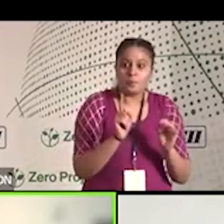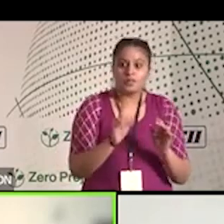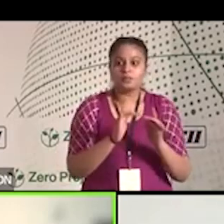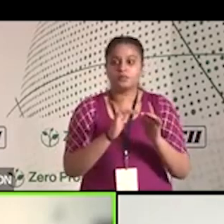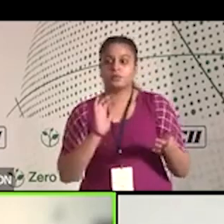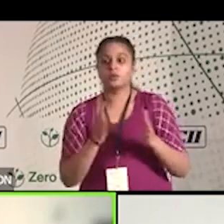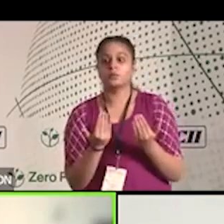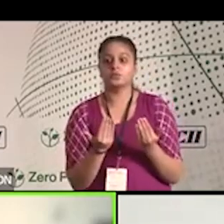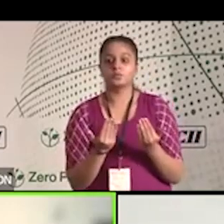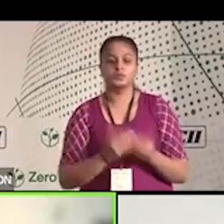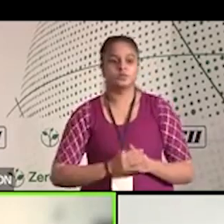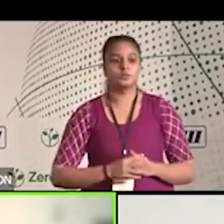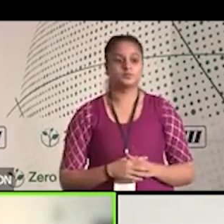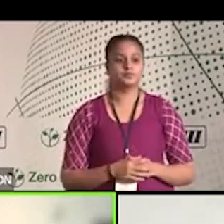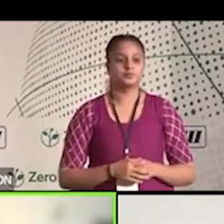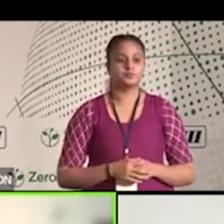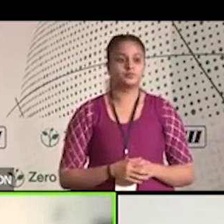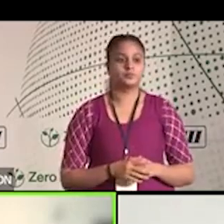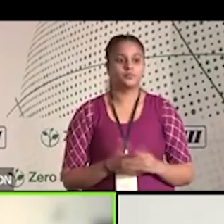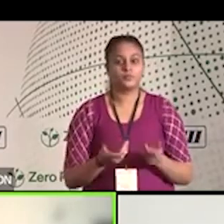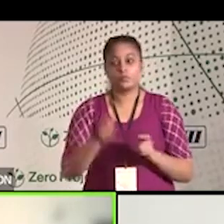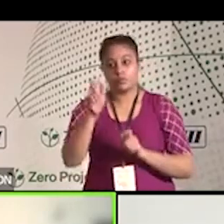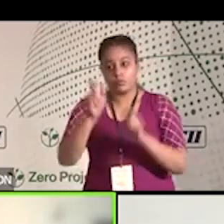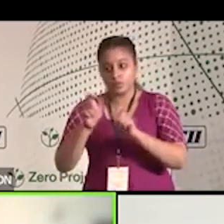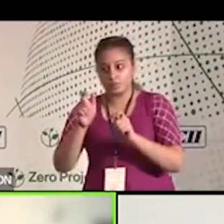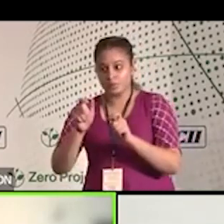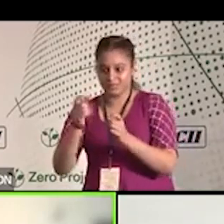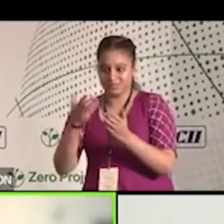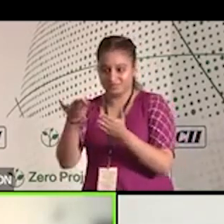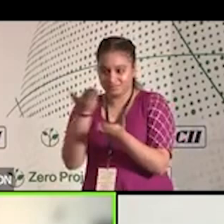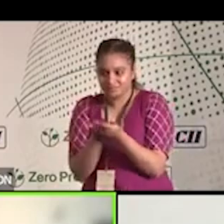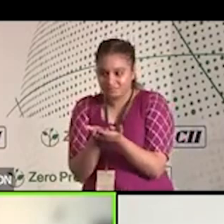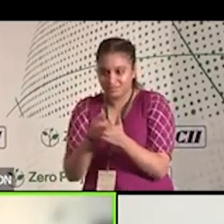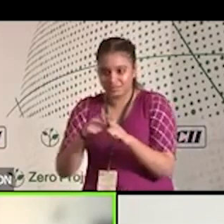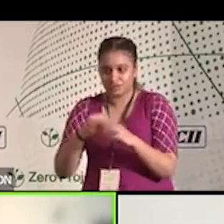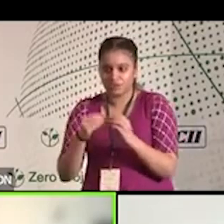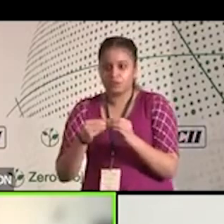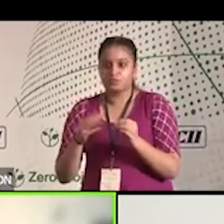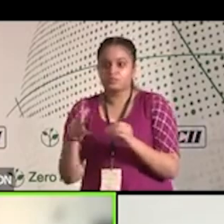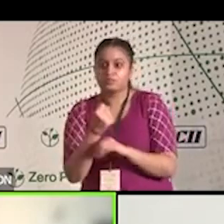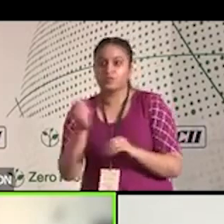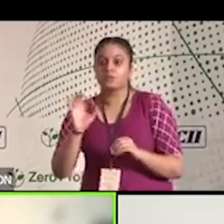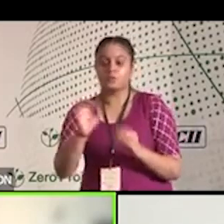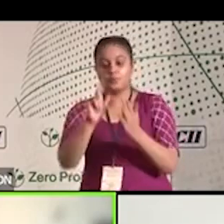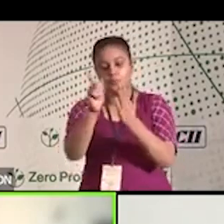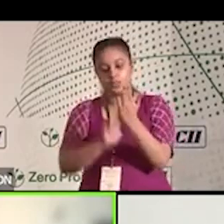And also the candidates were not selected, but they recommend that they request an intensive skill.